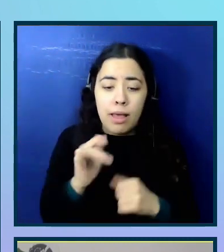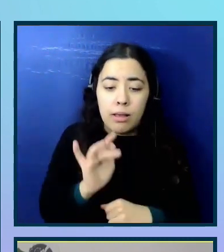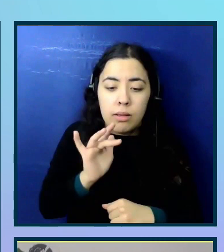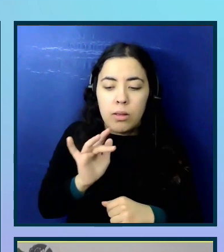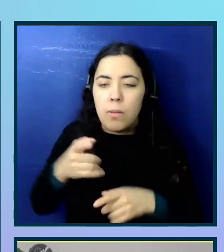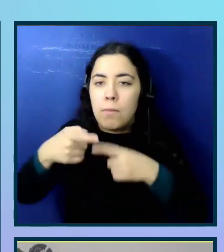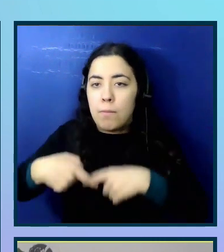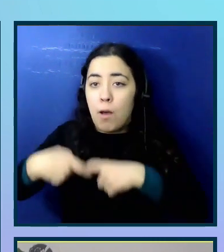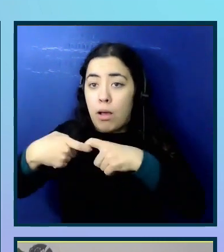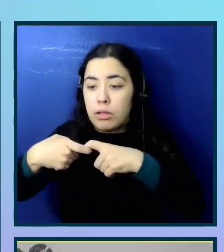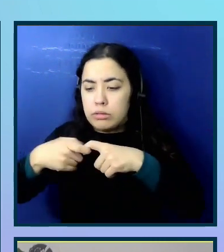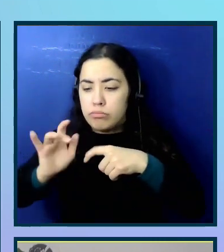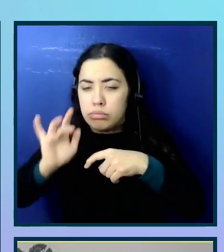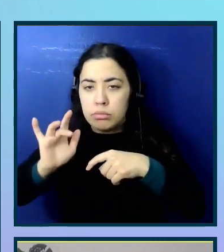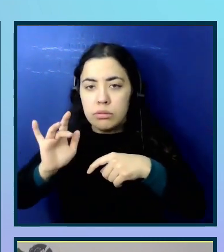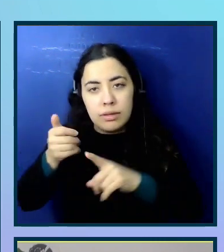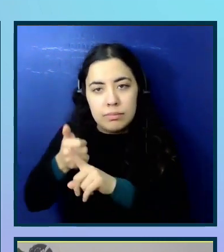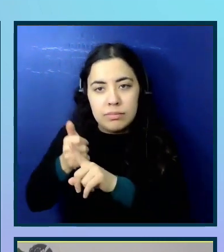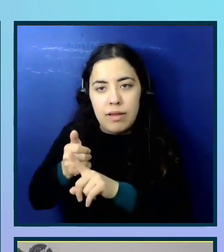pause anything that is moving around on their screen.